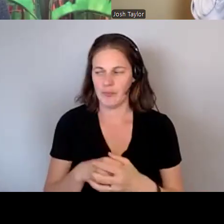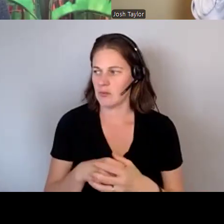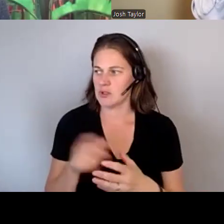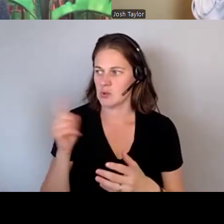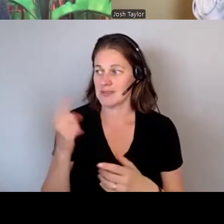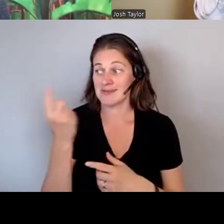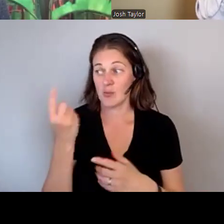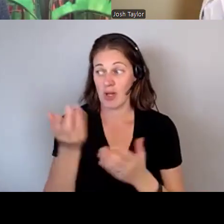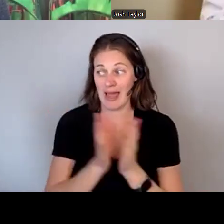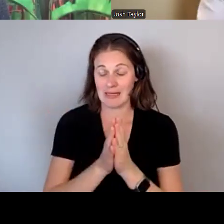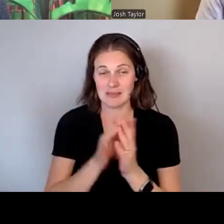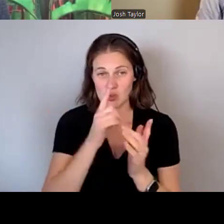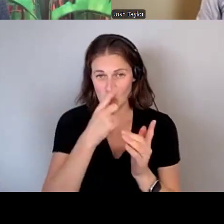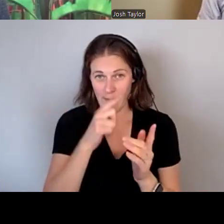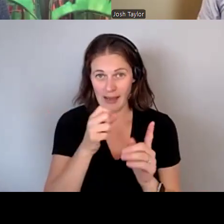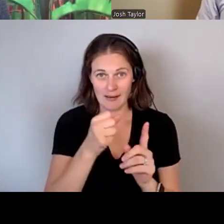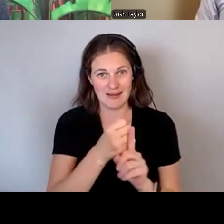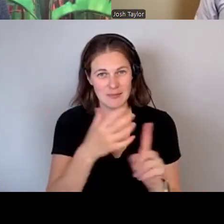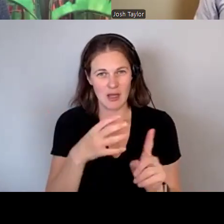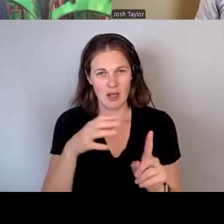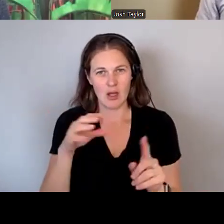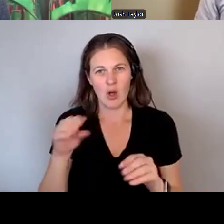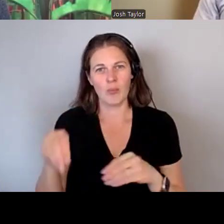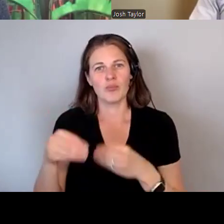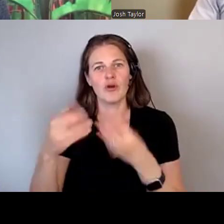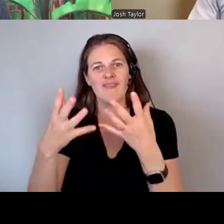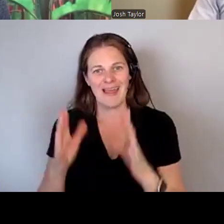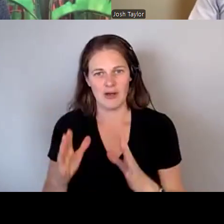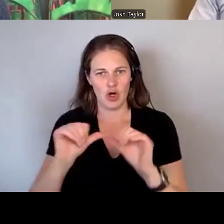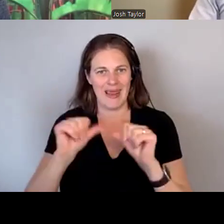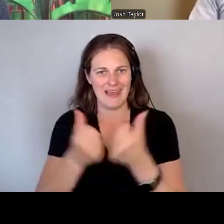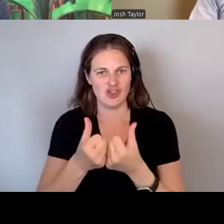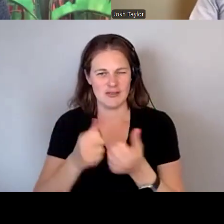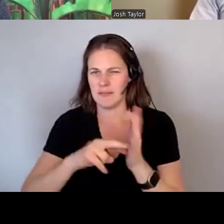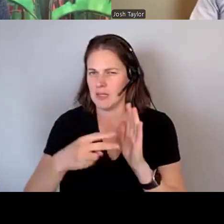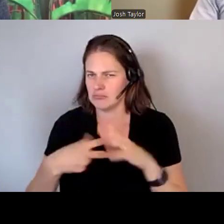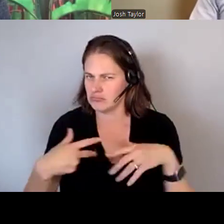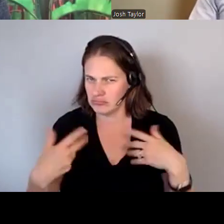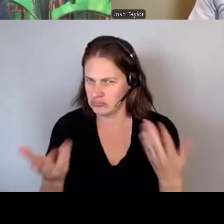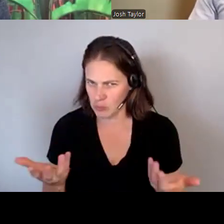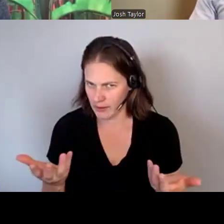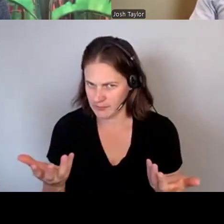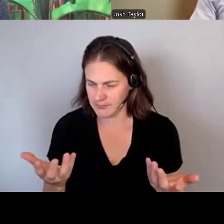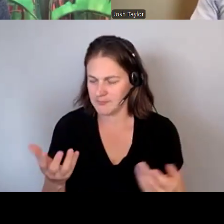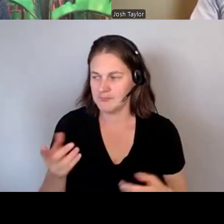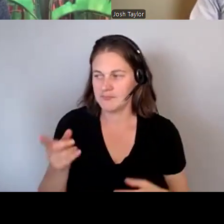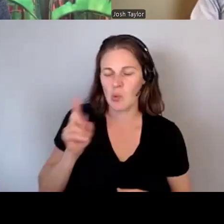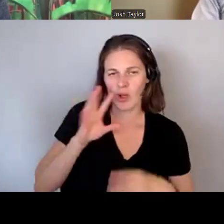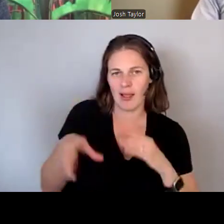"Expand on what a provider agency is." There's a link that we will put in the chat, but Josh, you had answered that question